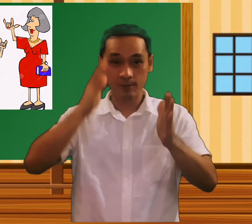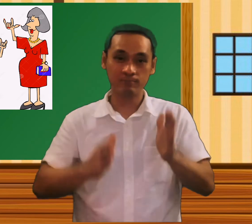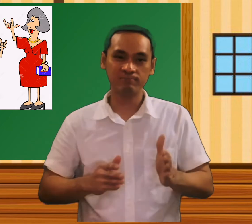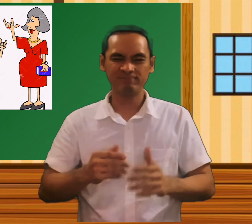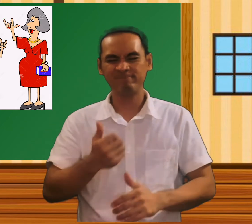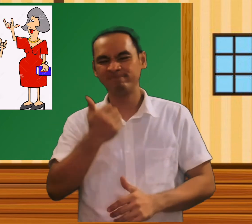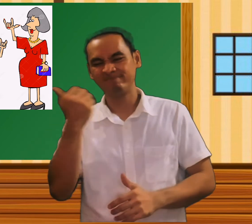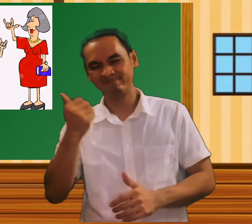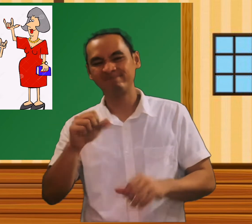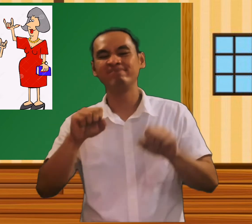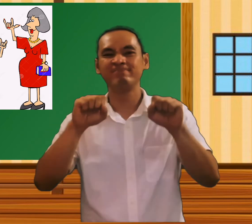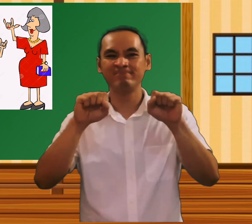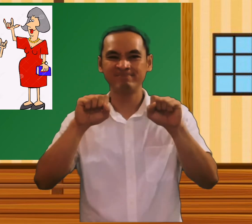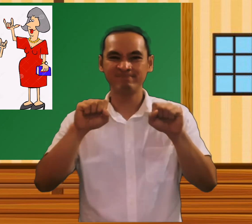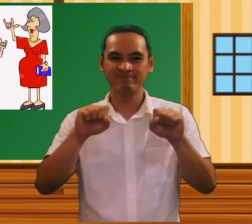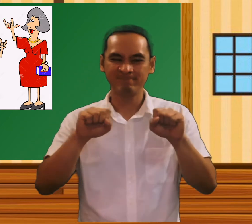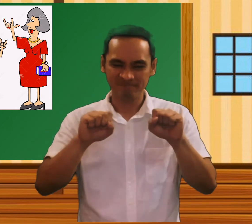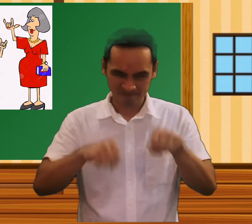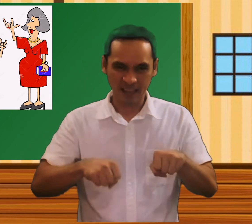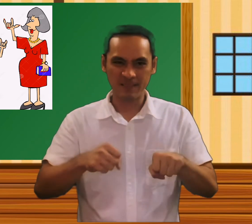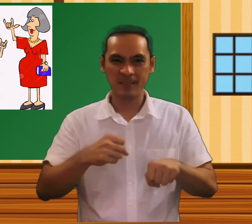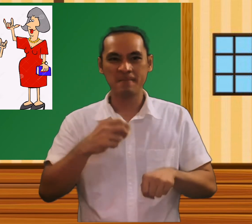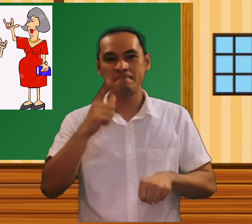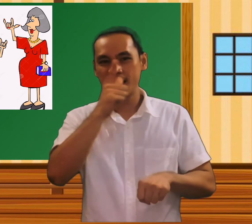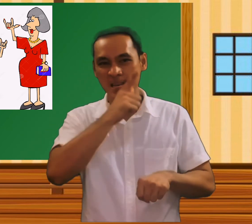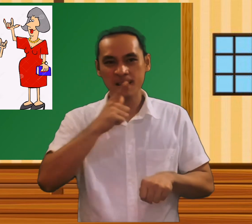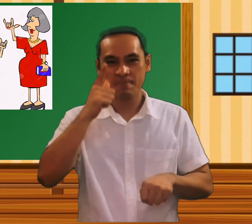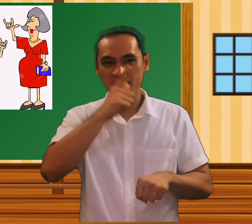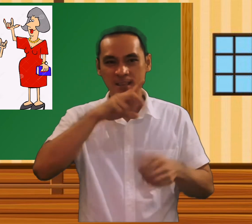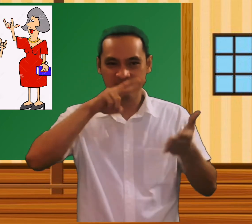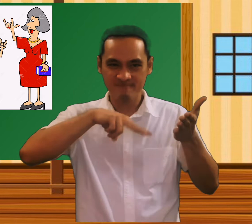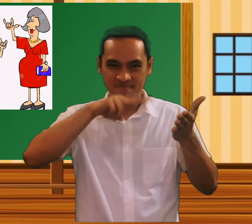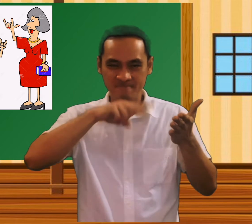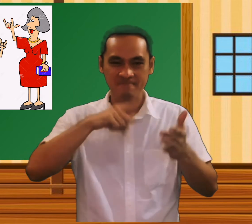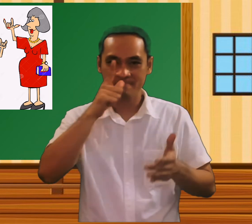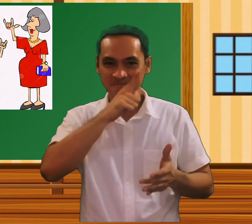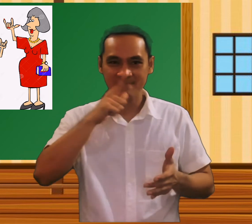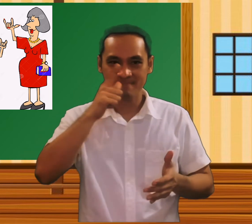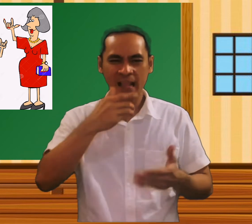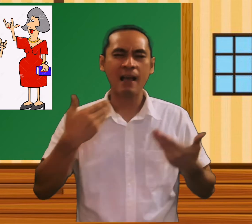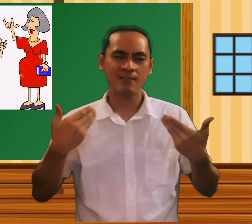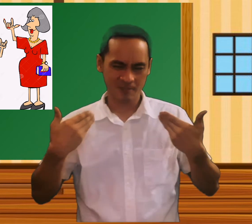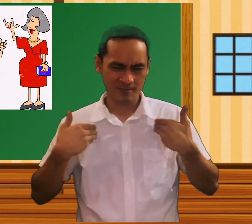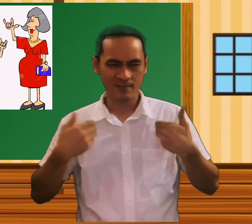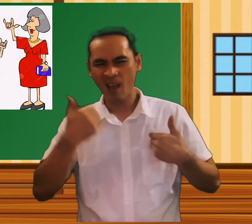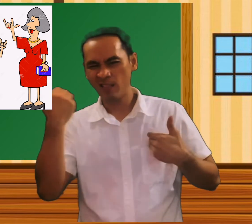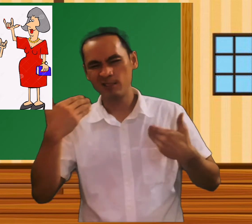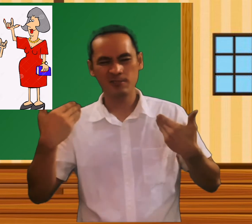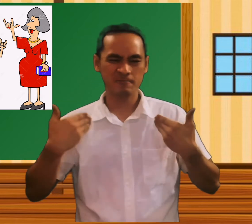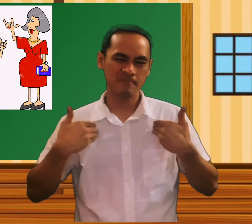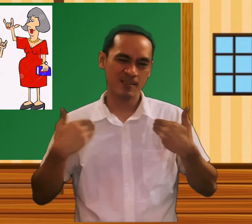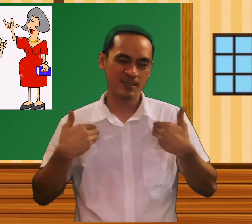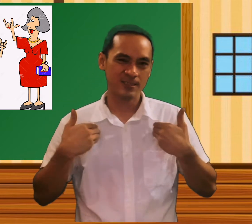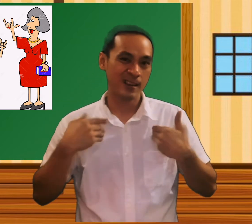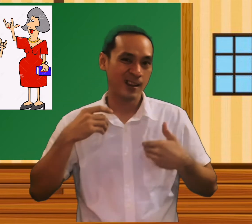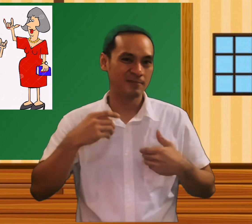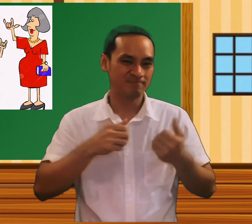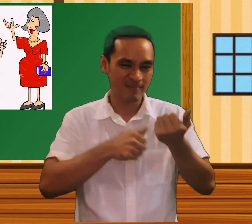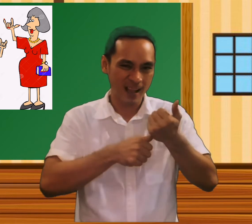some are able to lip read others wear assistive devices like hearing aids